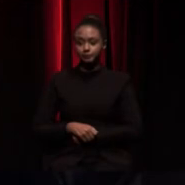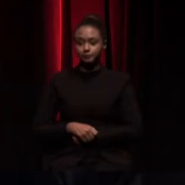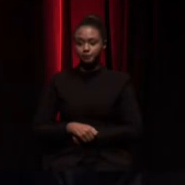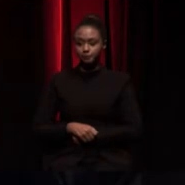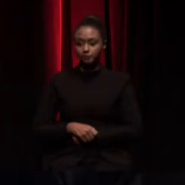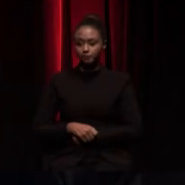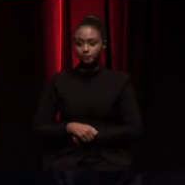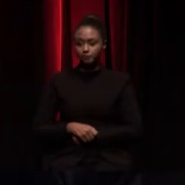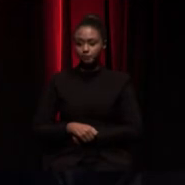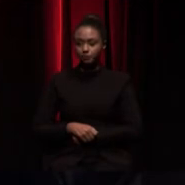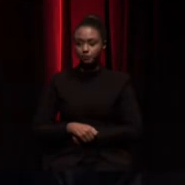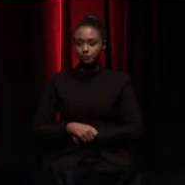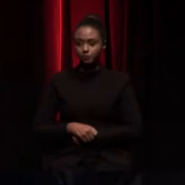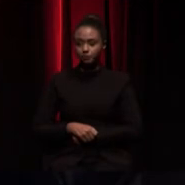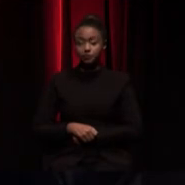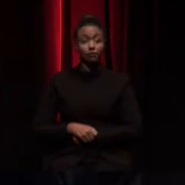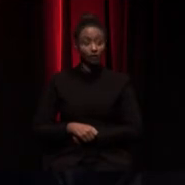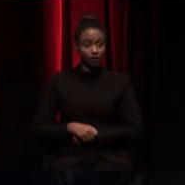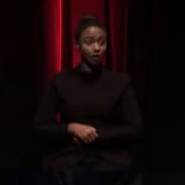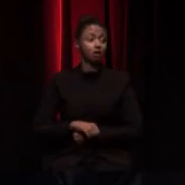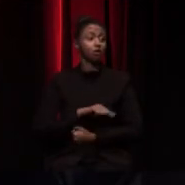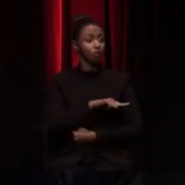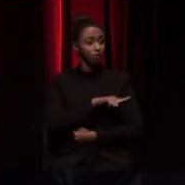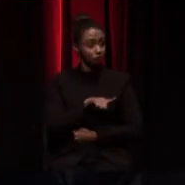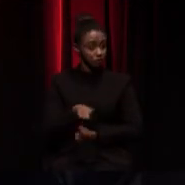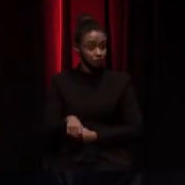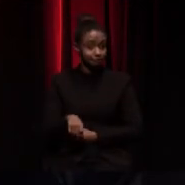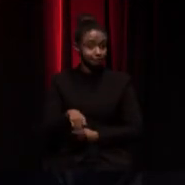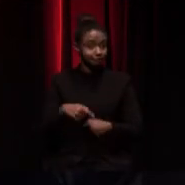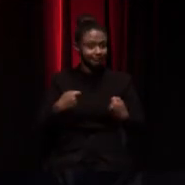You may take part, or better, you should take part.